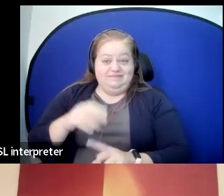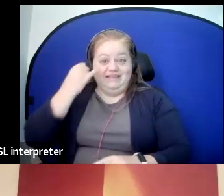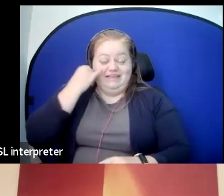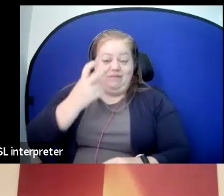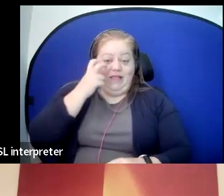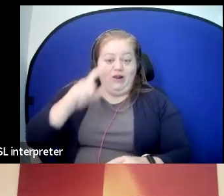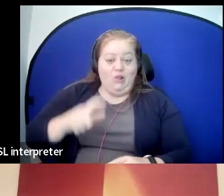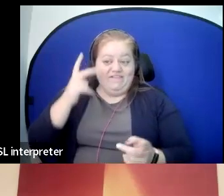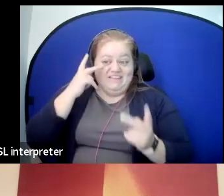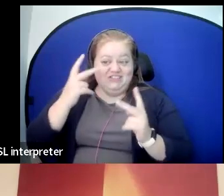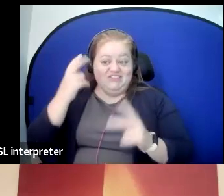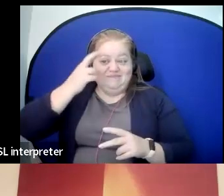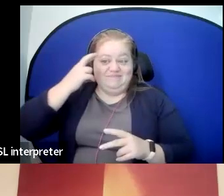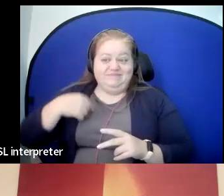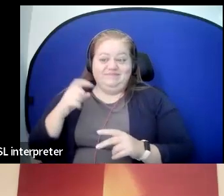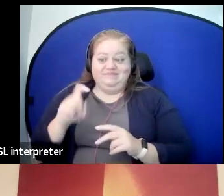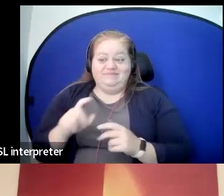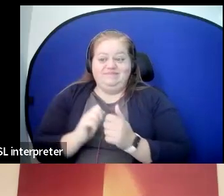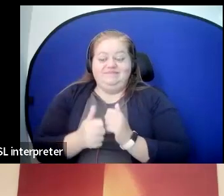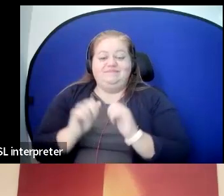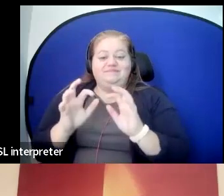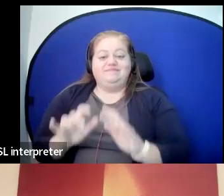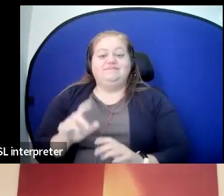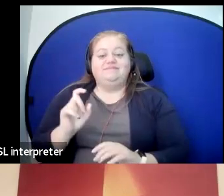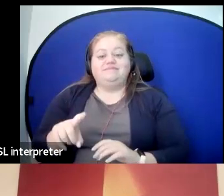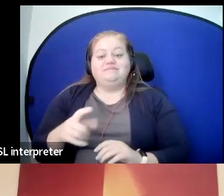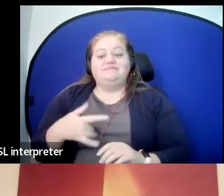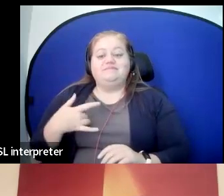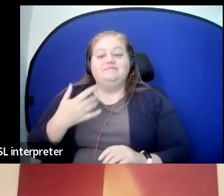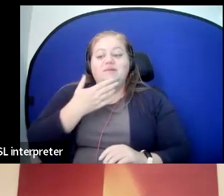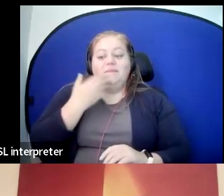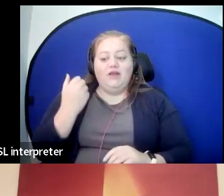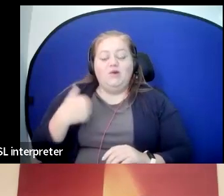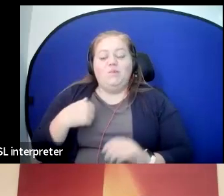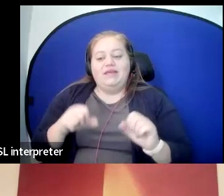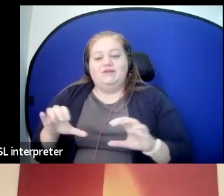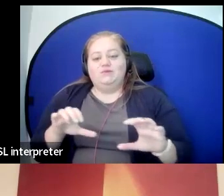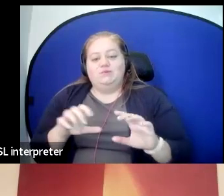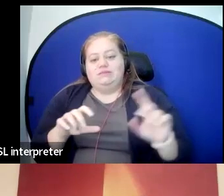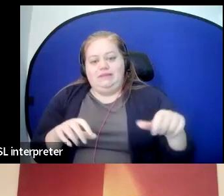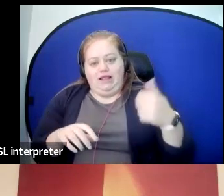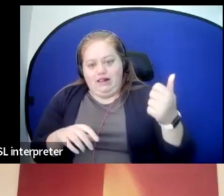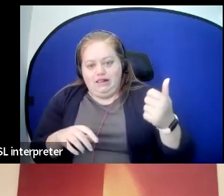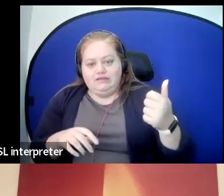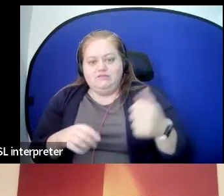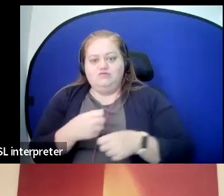have found out that asking the question in this way is better. And then we can do something like the CREATE framework.